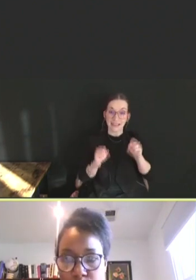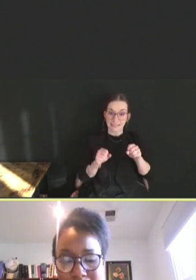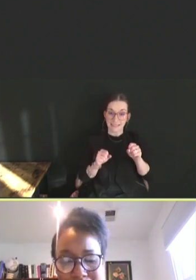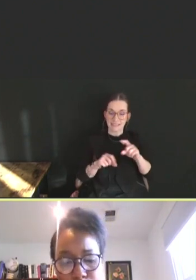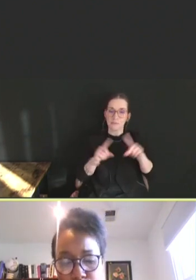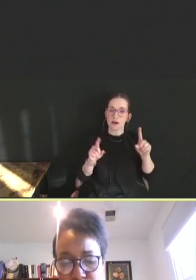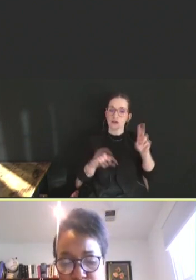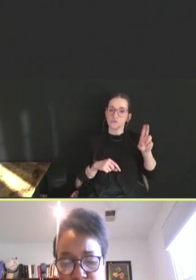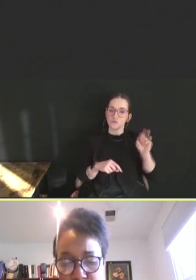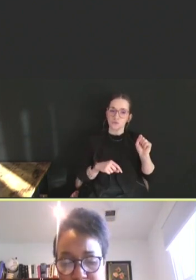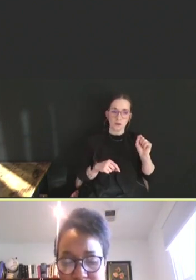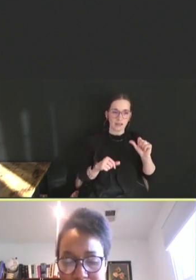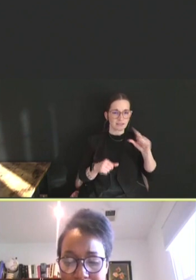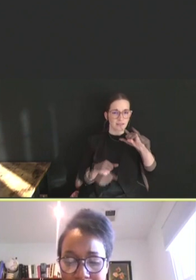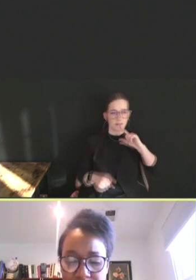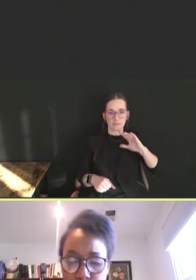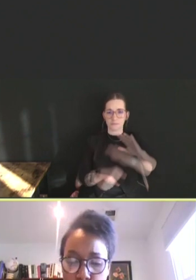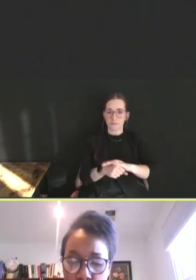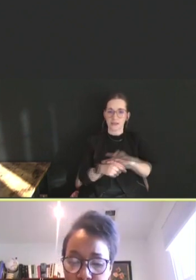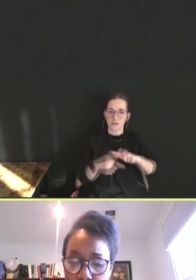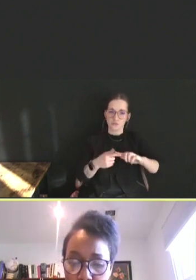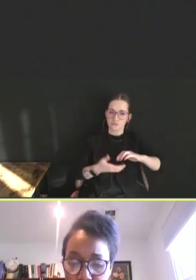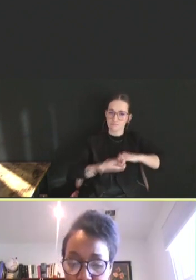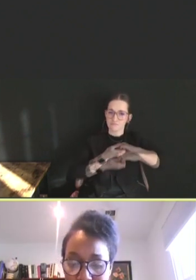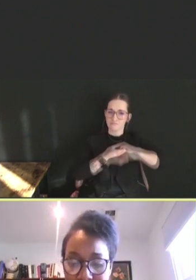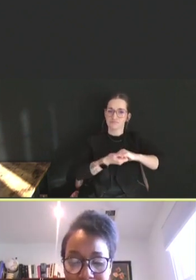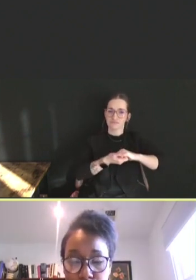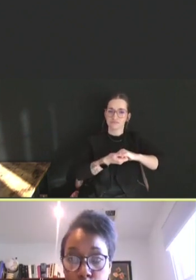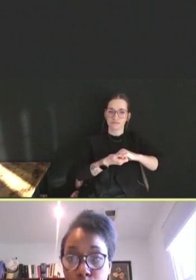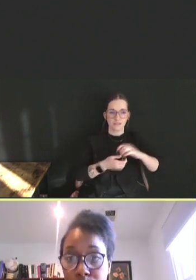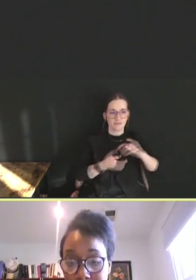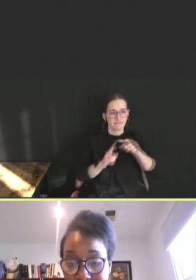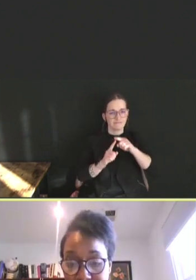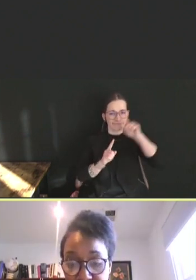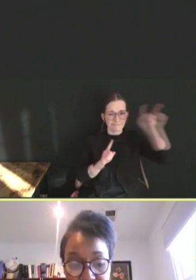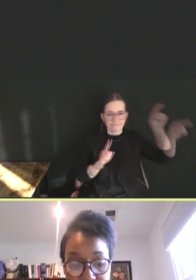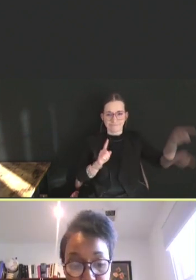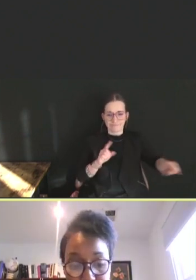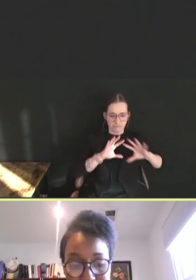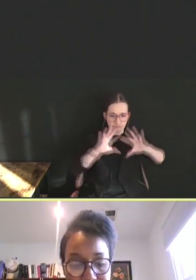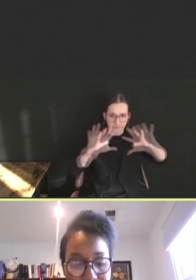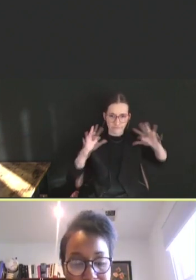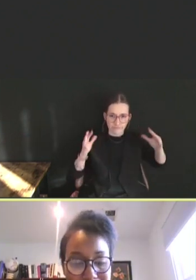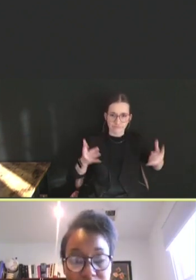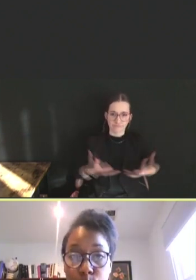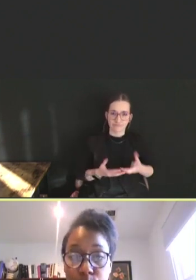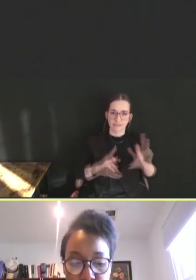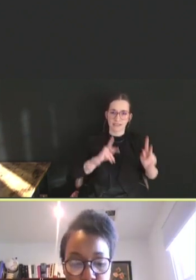collaboration with and support of partners in global immunization efforts as a critical